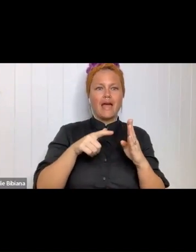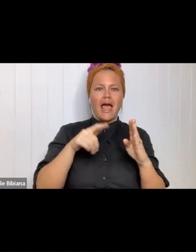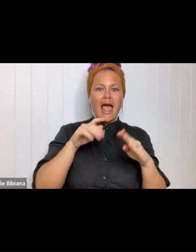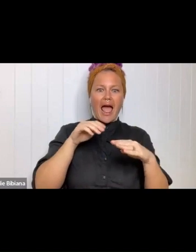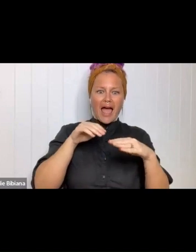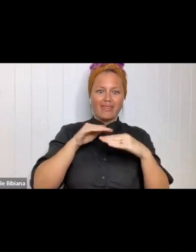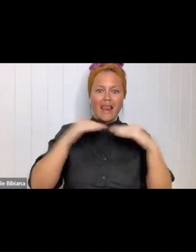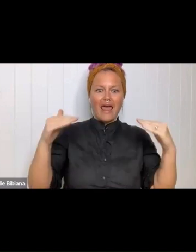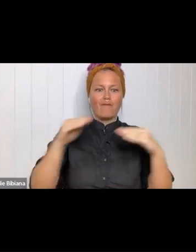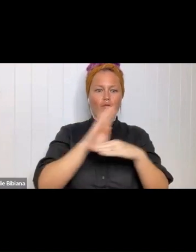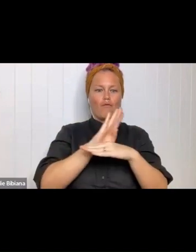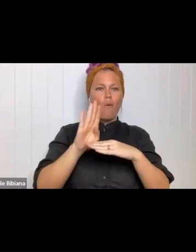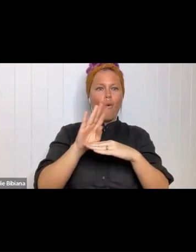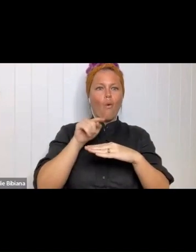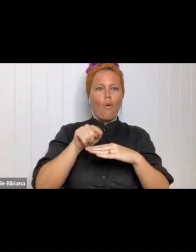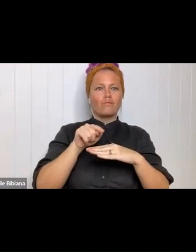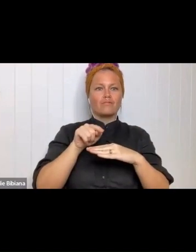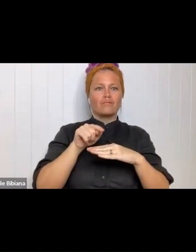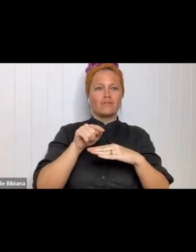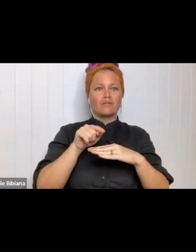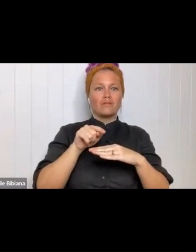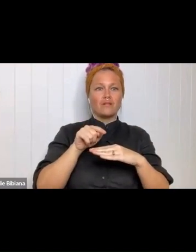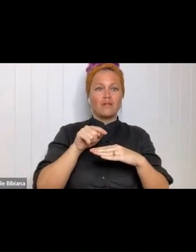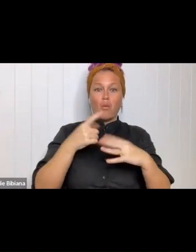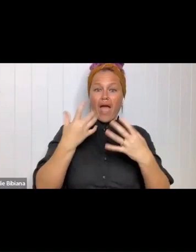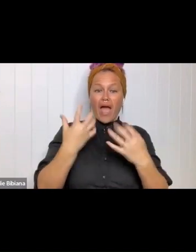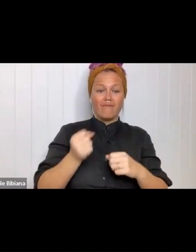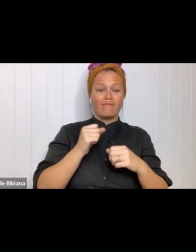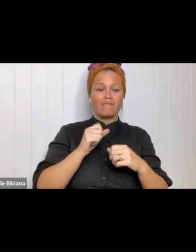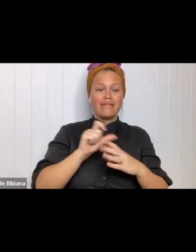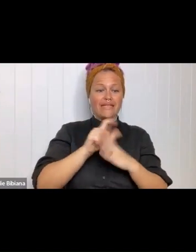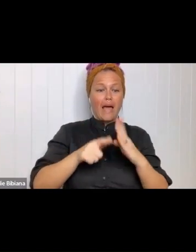and In that we have disabled chair in the fabulous Amanda